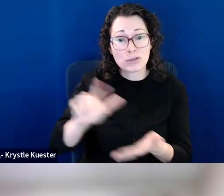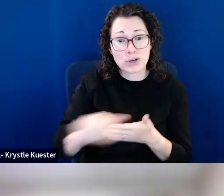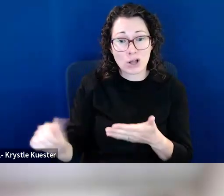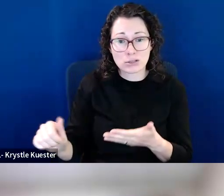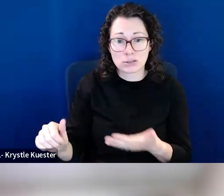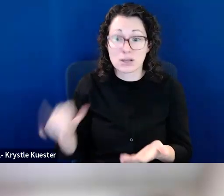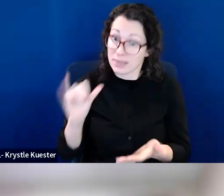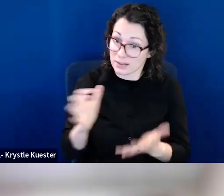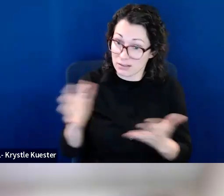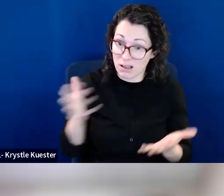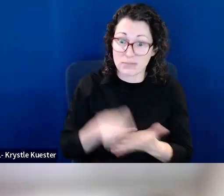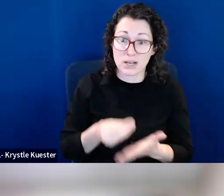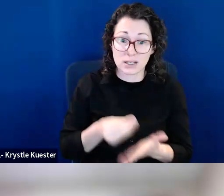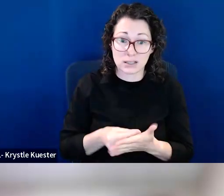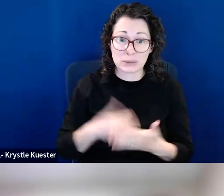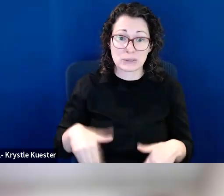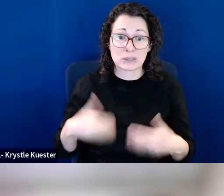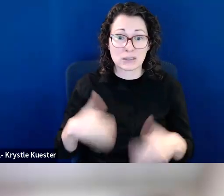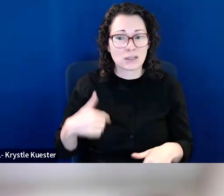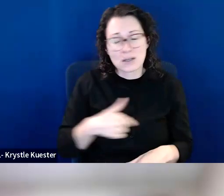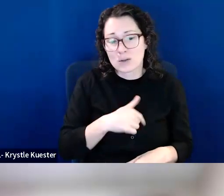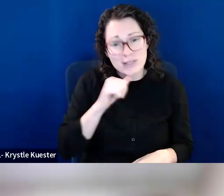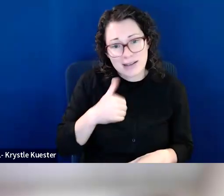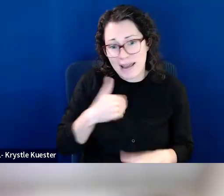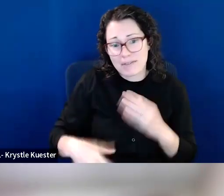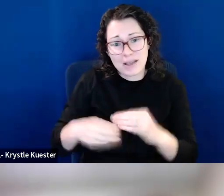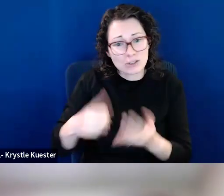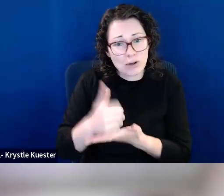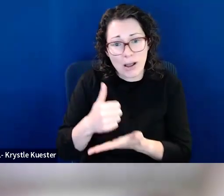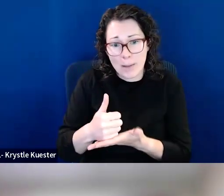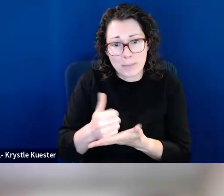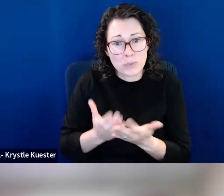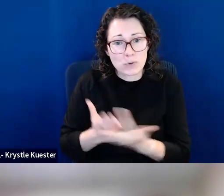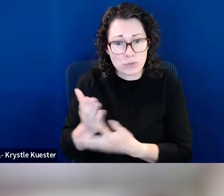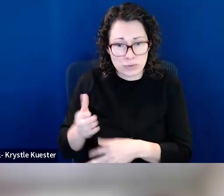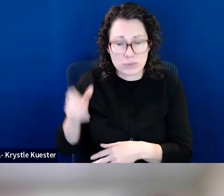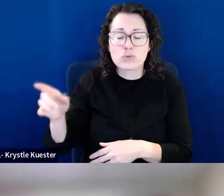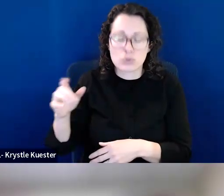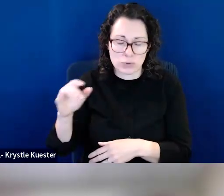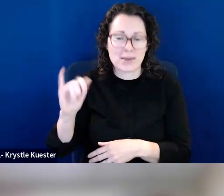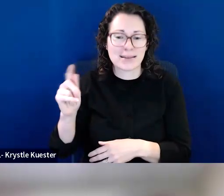That's a lot of money. we didn't have the extra help through the Californians and